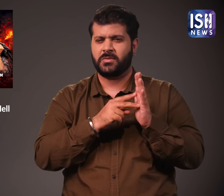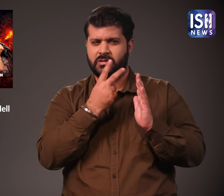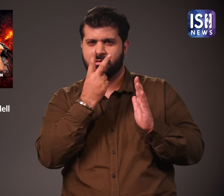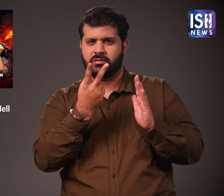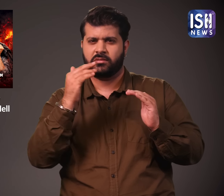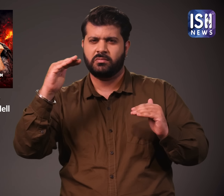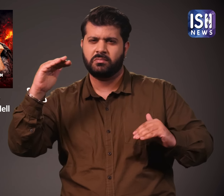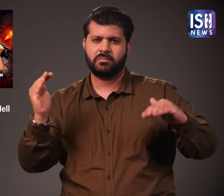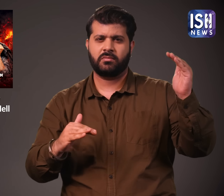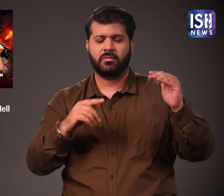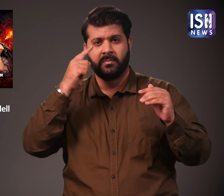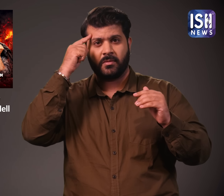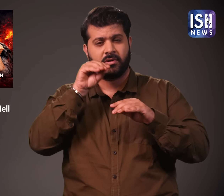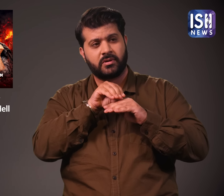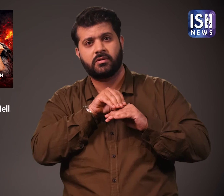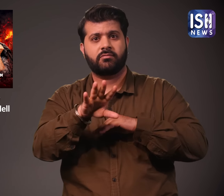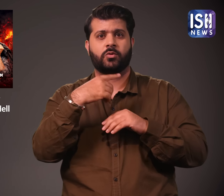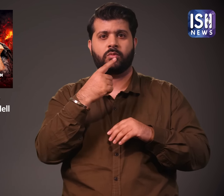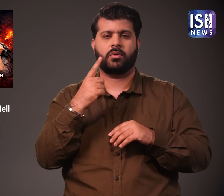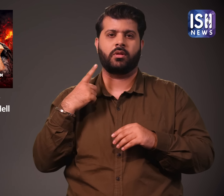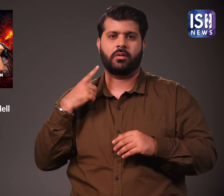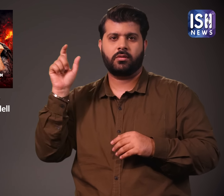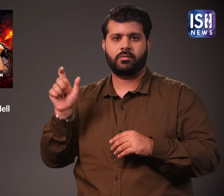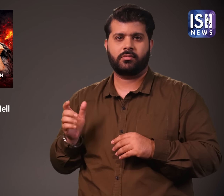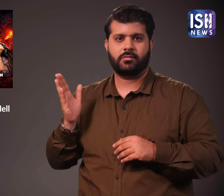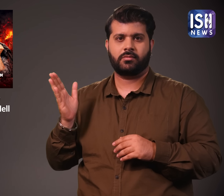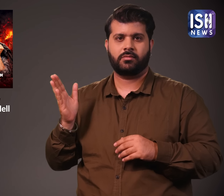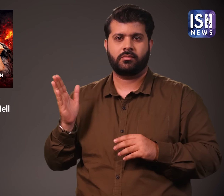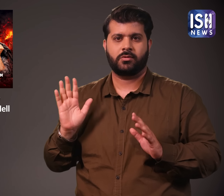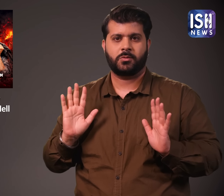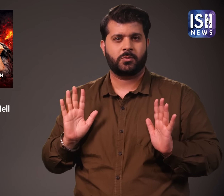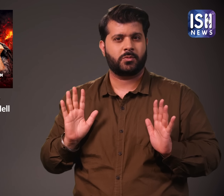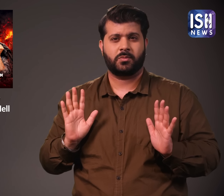This shows the inequality and injustice against women that was promoted under the Supreme Leader.